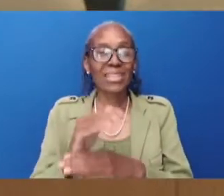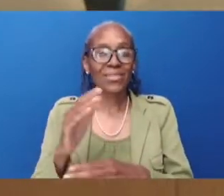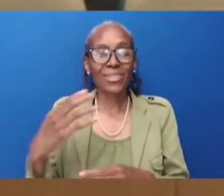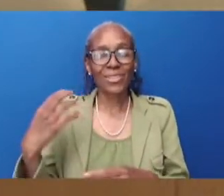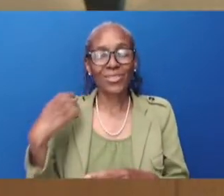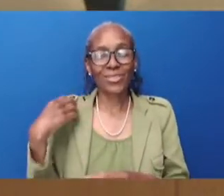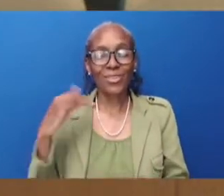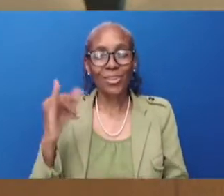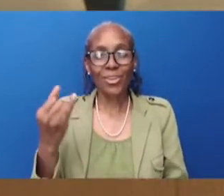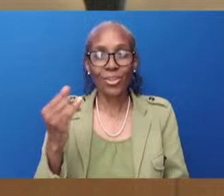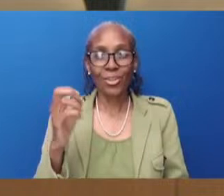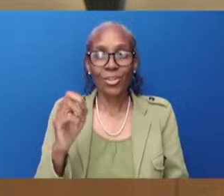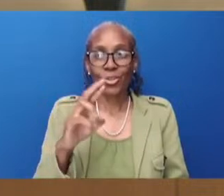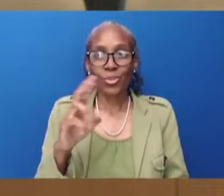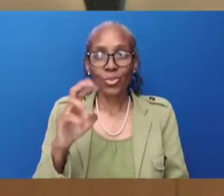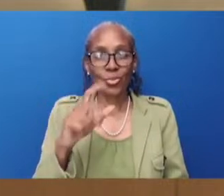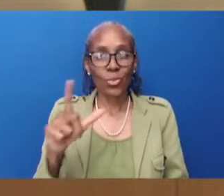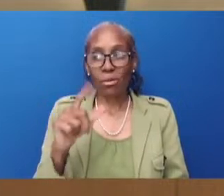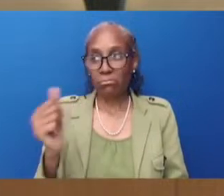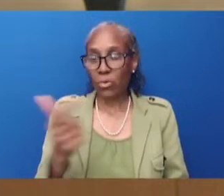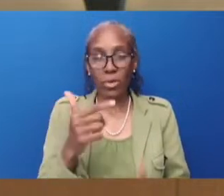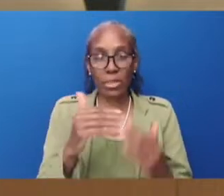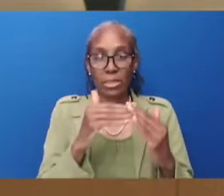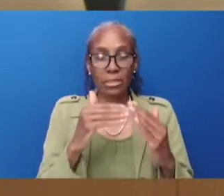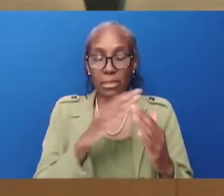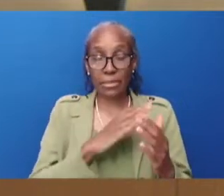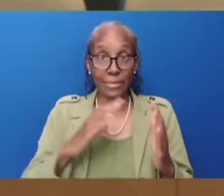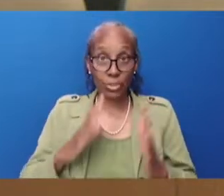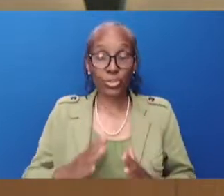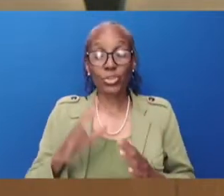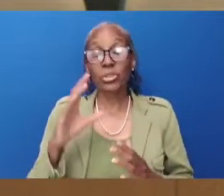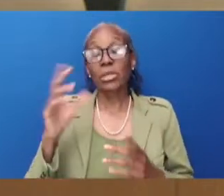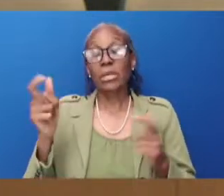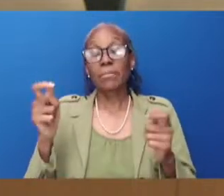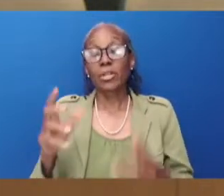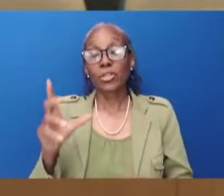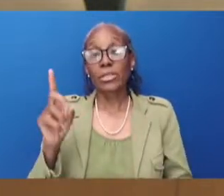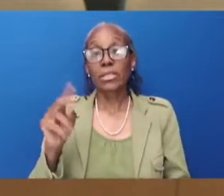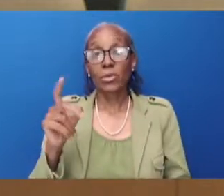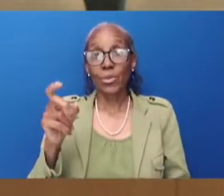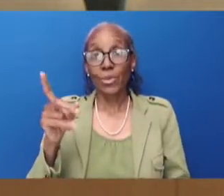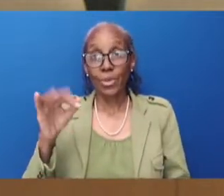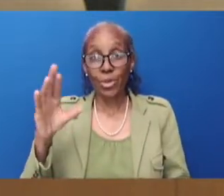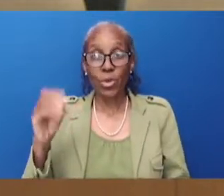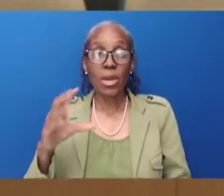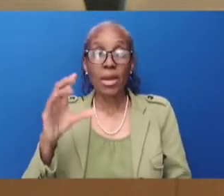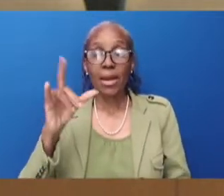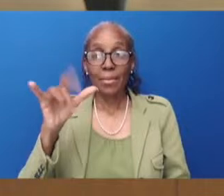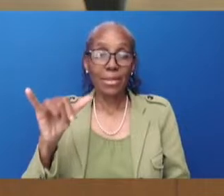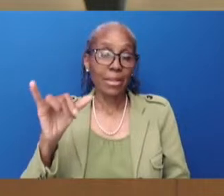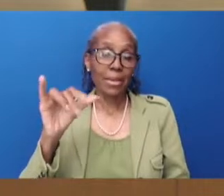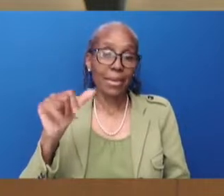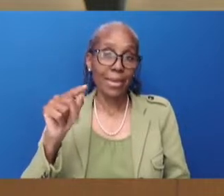THAT'S NO PROBLEM.